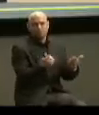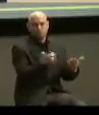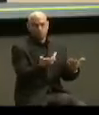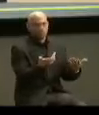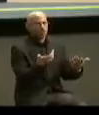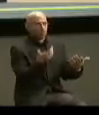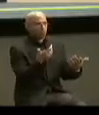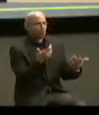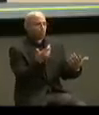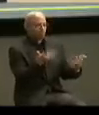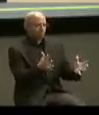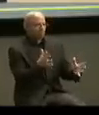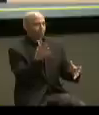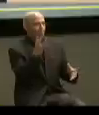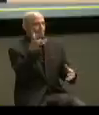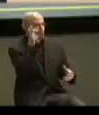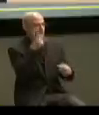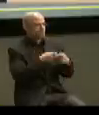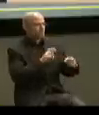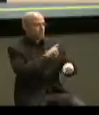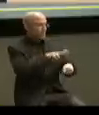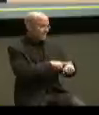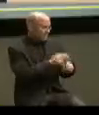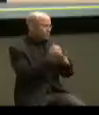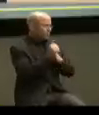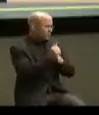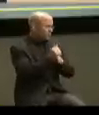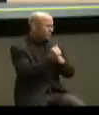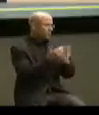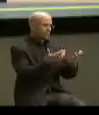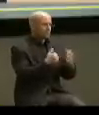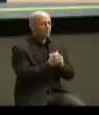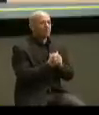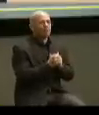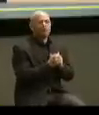LEADERSHIP AND DEFINITELY HEARD FROM OUR NATIONAL LEADERSHIP IN